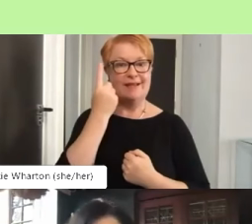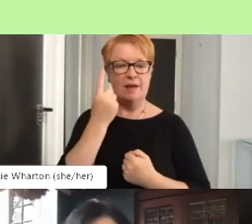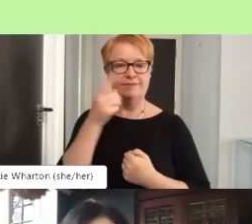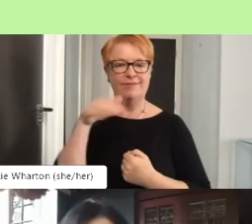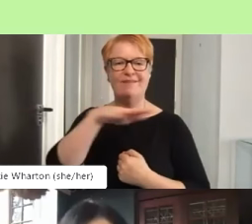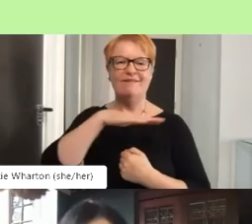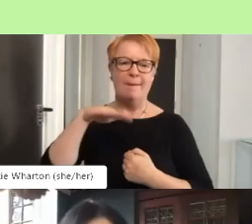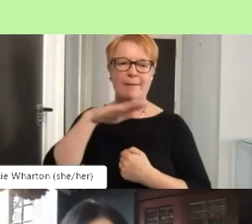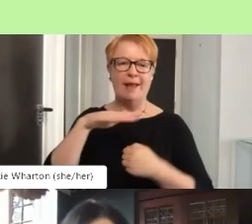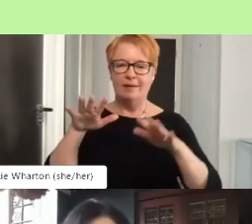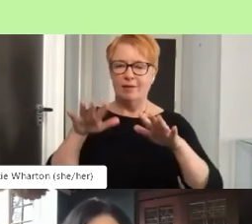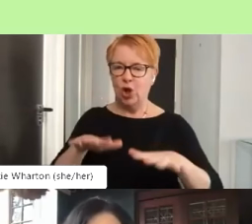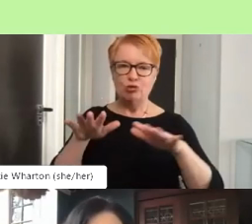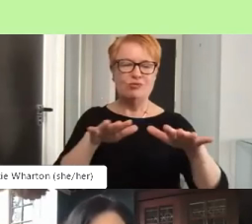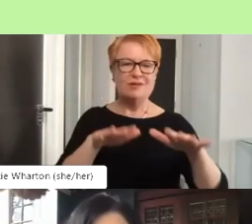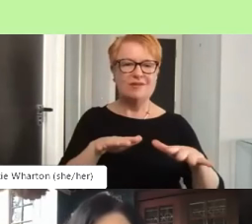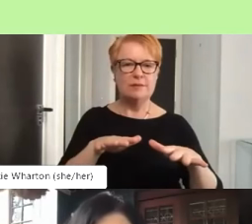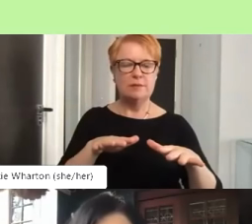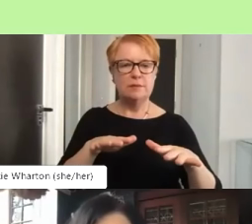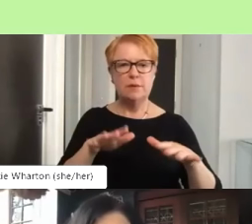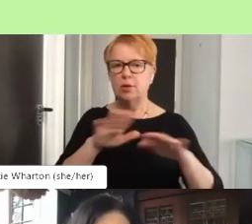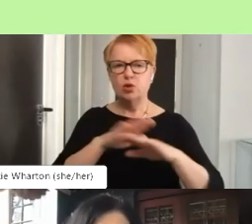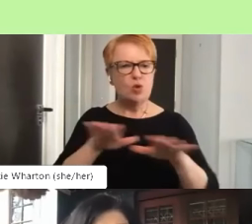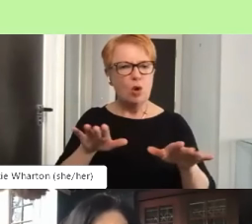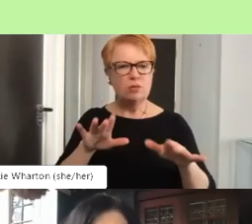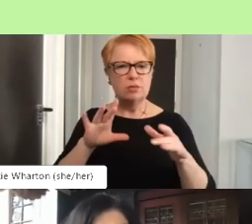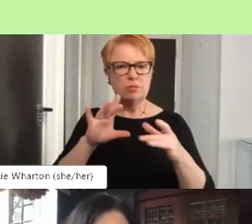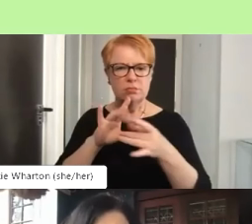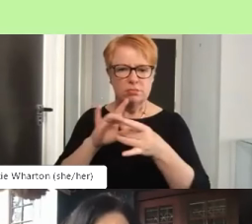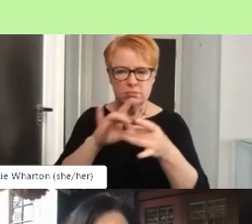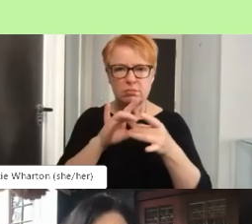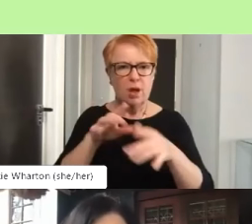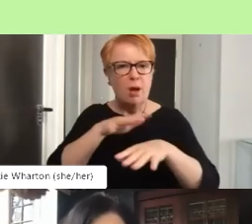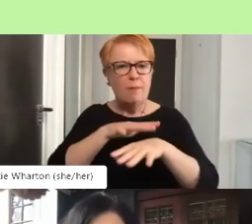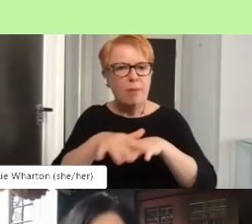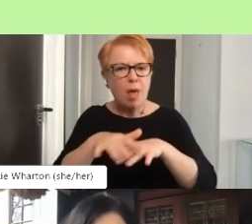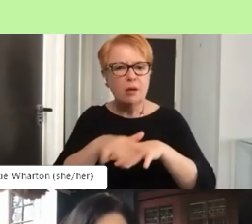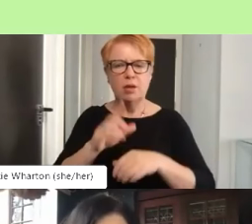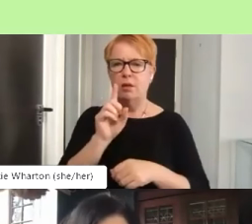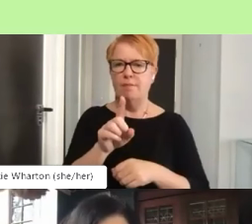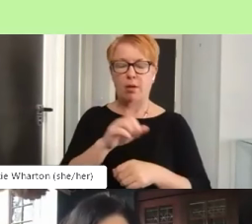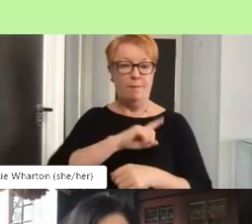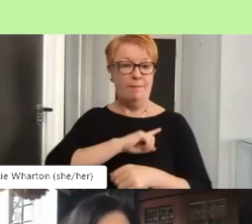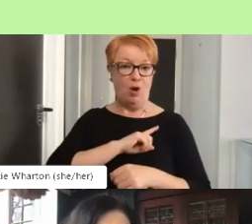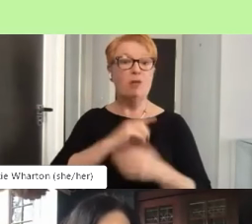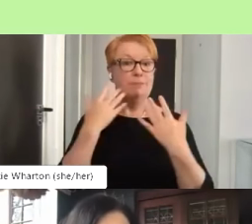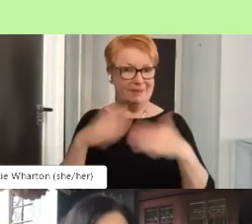not by blood relations, but by – but through being former colonies of Britain reinforce